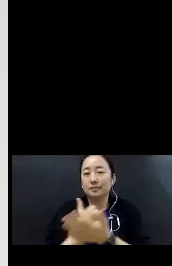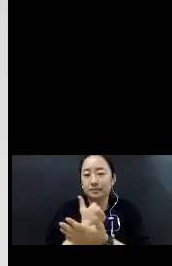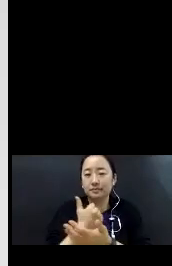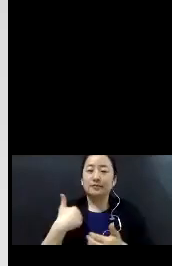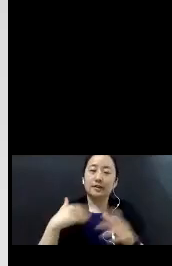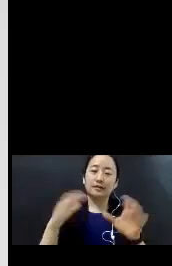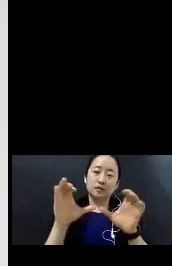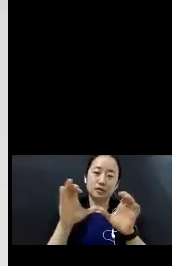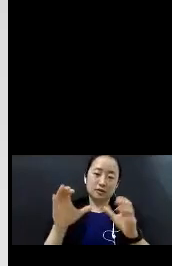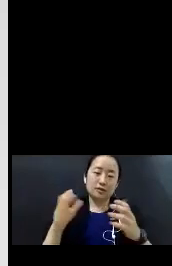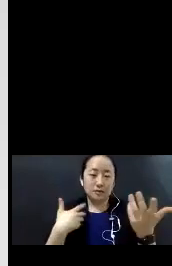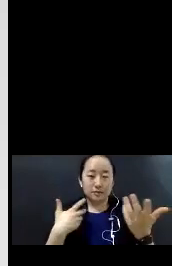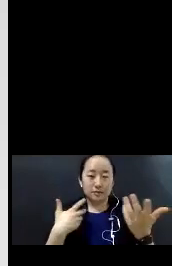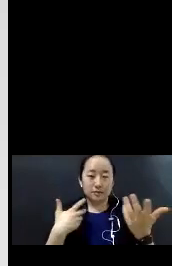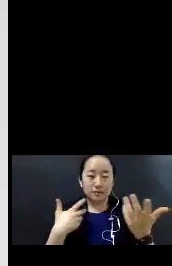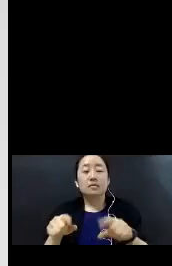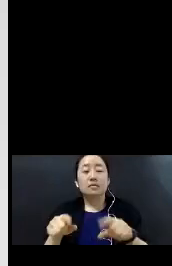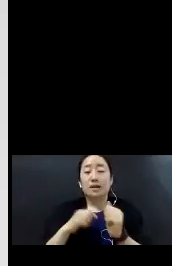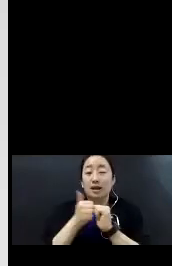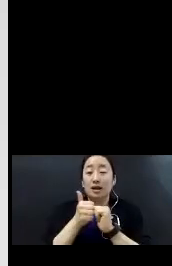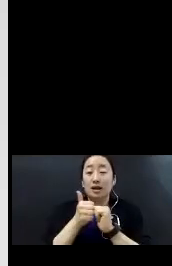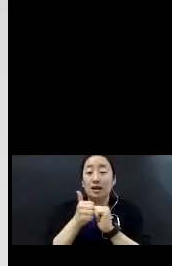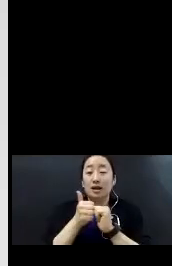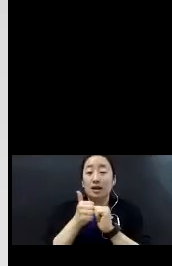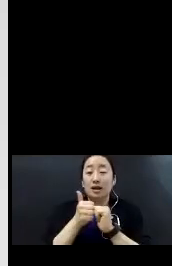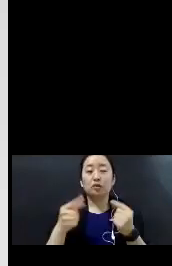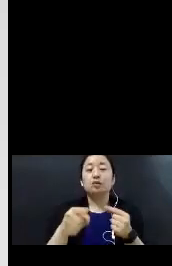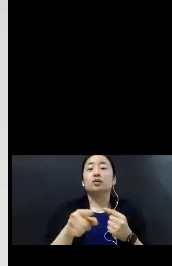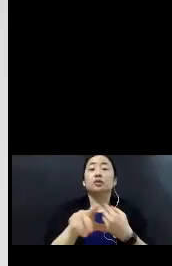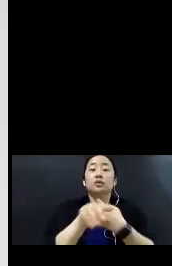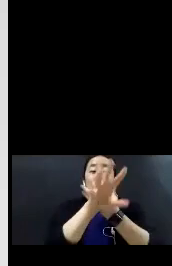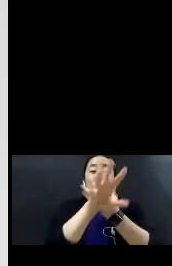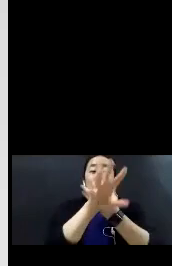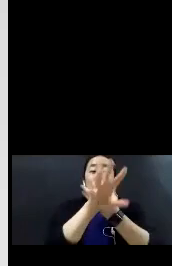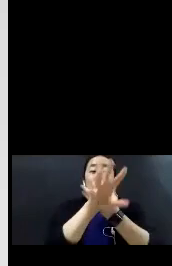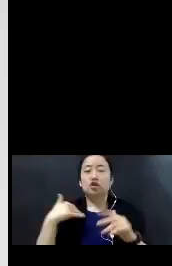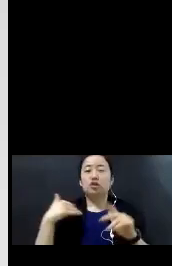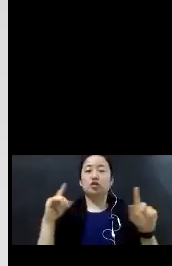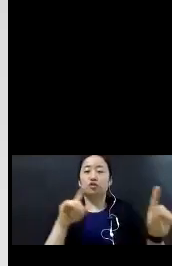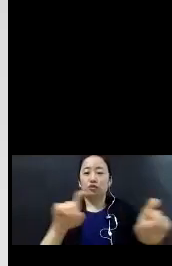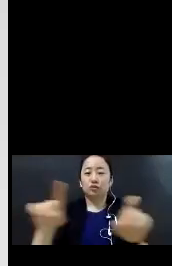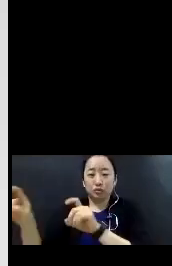YOU WILL ACCESS THOSE BY TAKING THE POST WEBINAR SURVEY AND ANSWERING A FEW QUESTIONS.